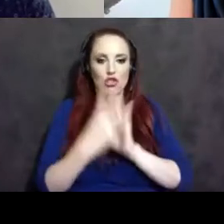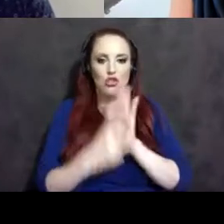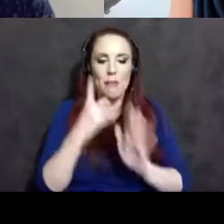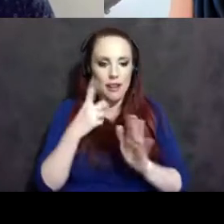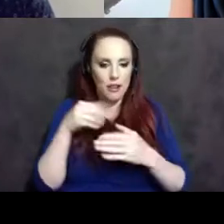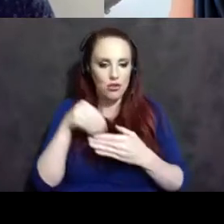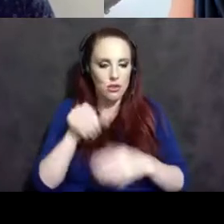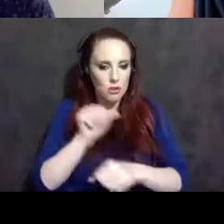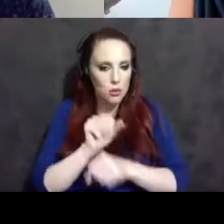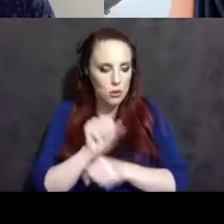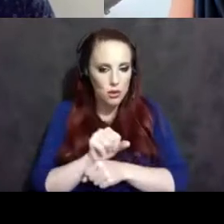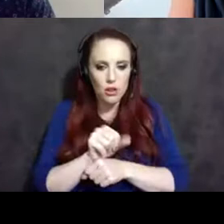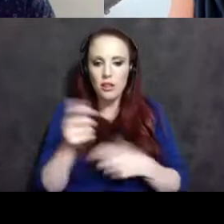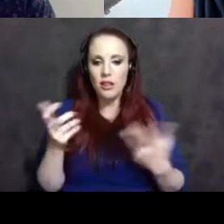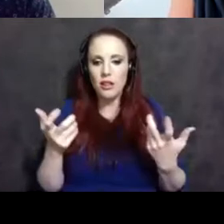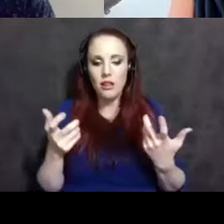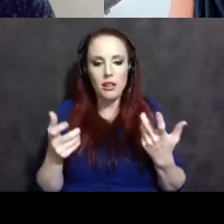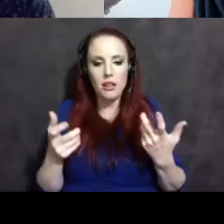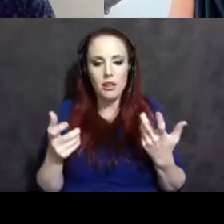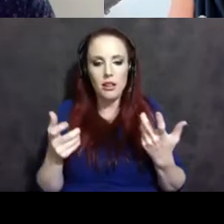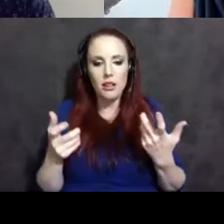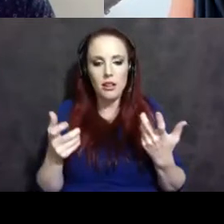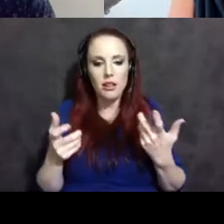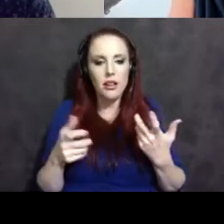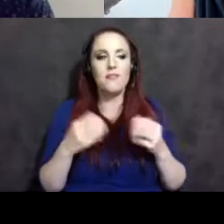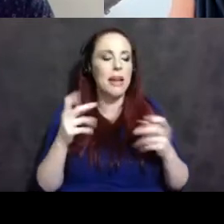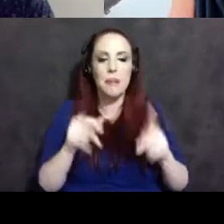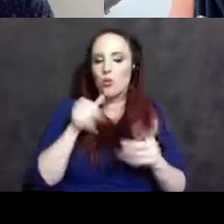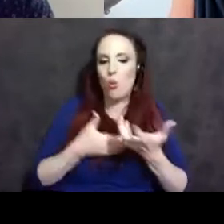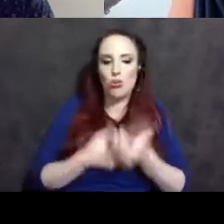we're not as promoted as often because they don't trust our abilities.